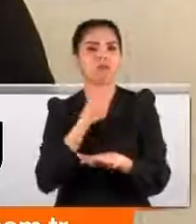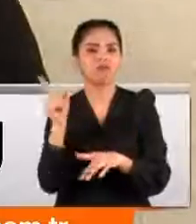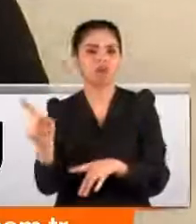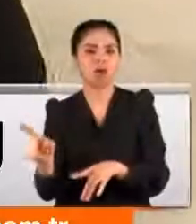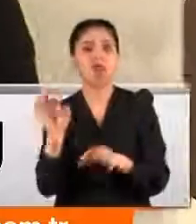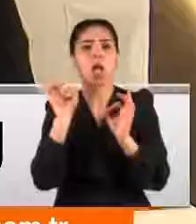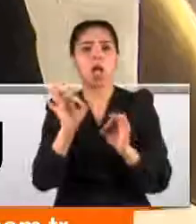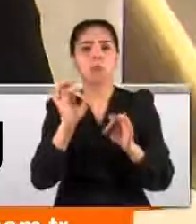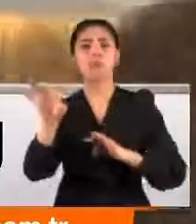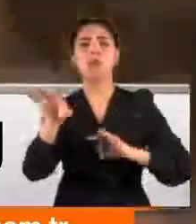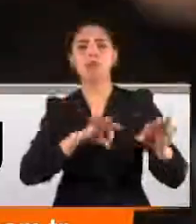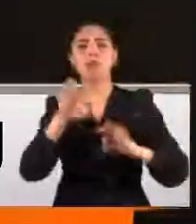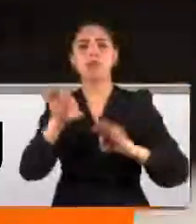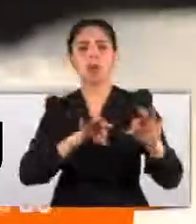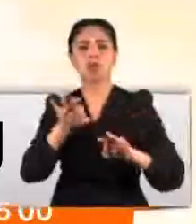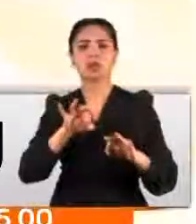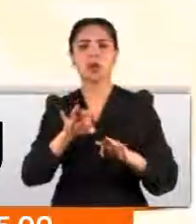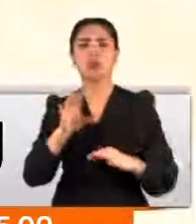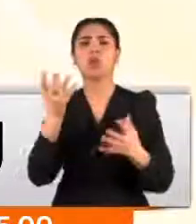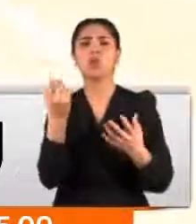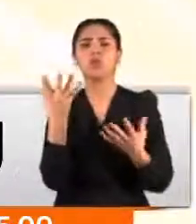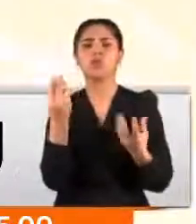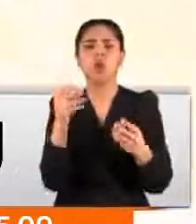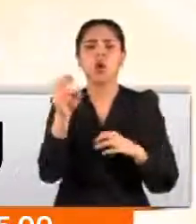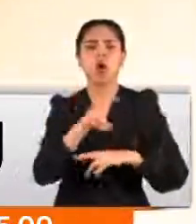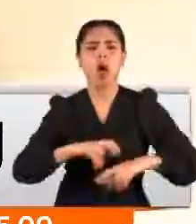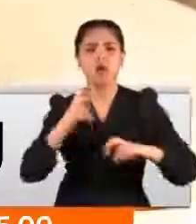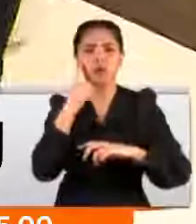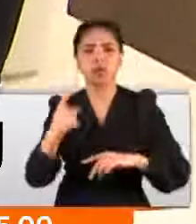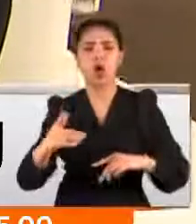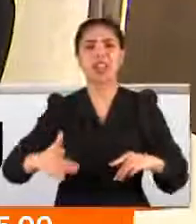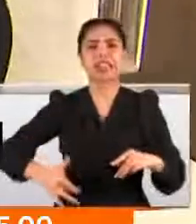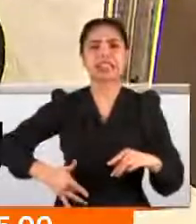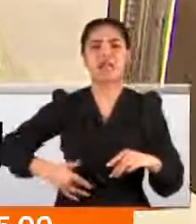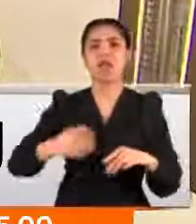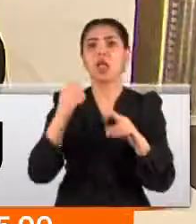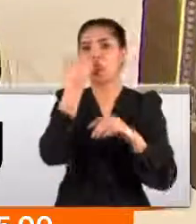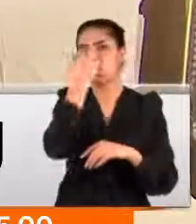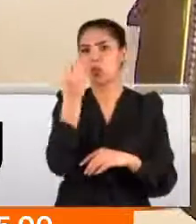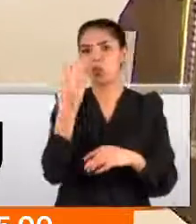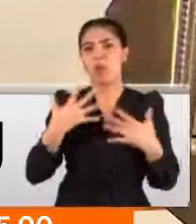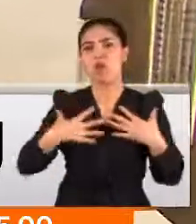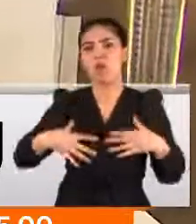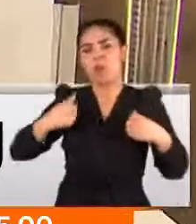after several examinations and diagnostic tests the tumor in the bile duct spreaded to the body and